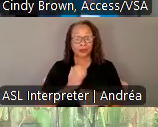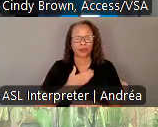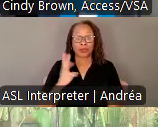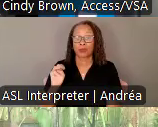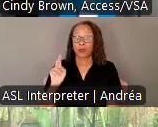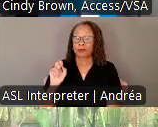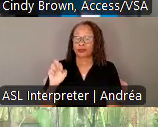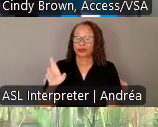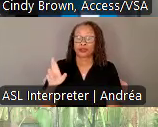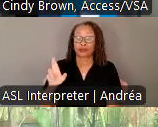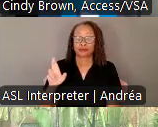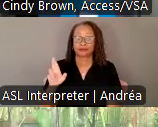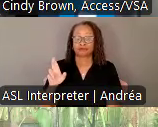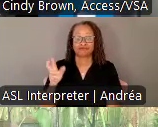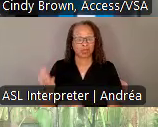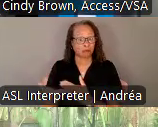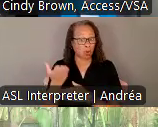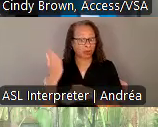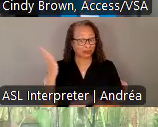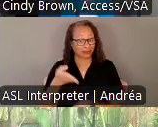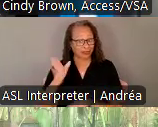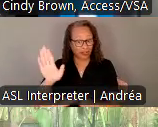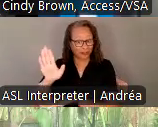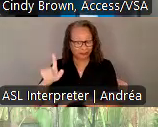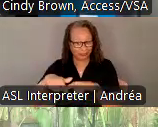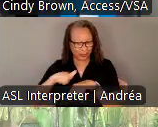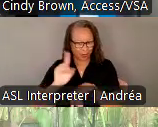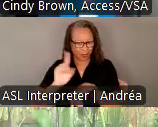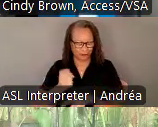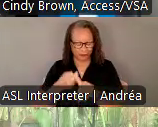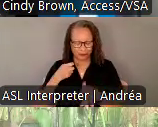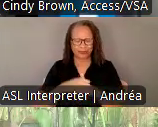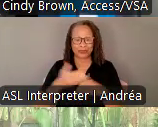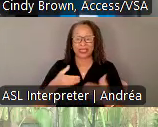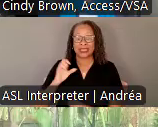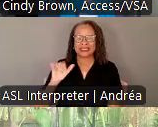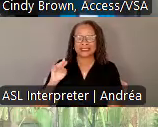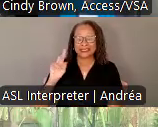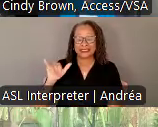this morning/afternoon, depending on where you are. My name is Cindy Brown. I am the coordinator